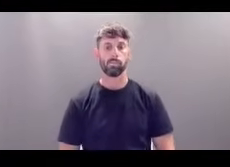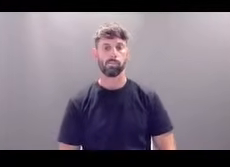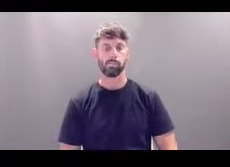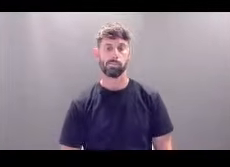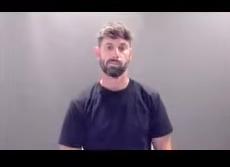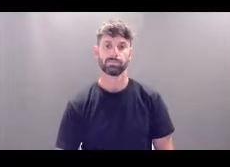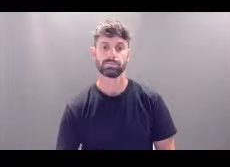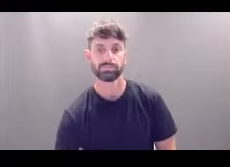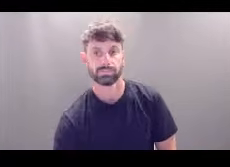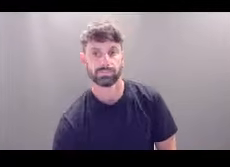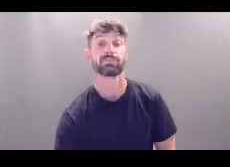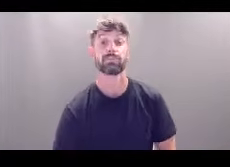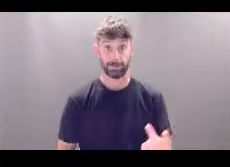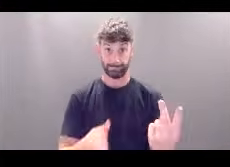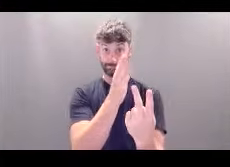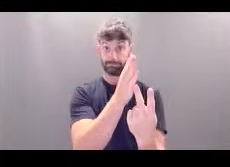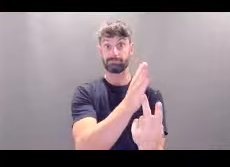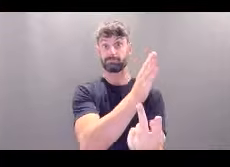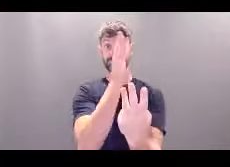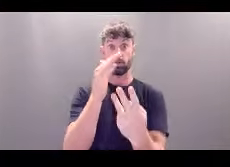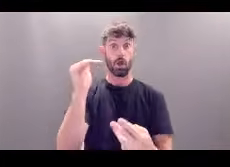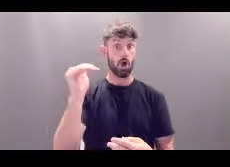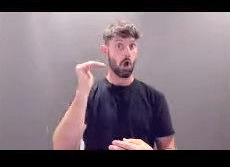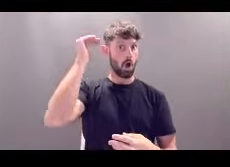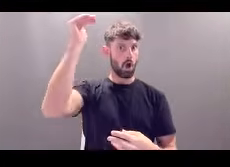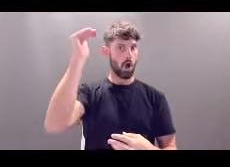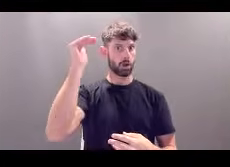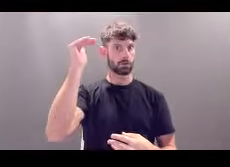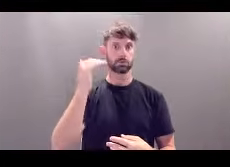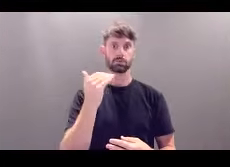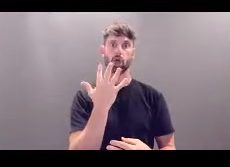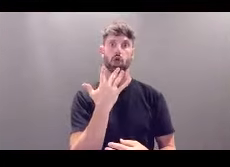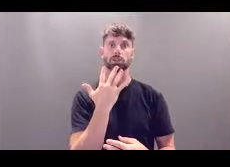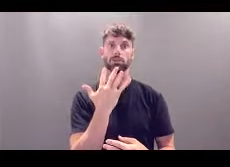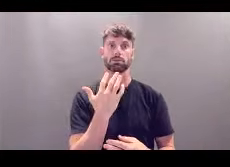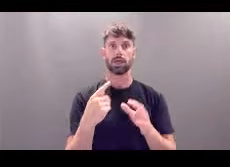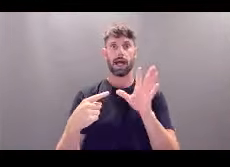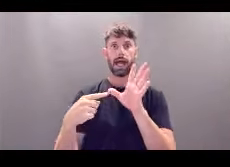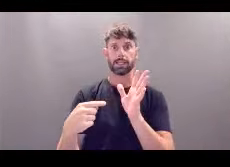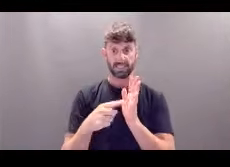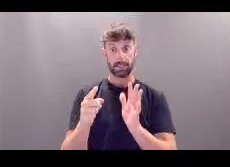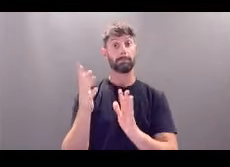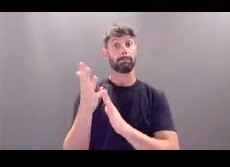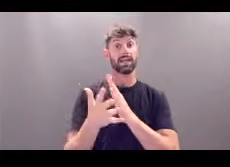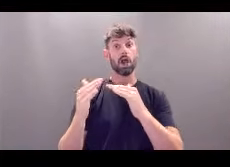Our next category is high cost AT. This is items over $15,000 each.